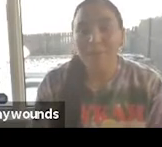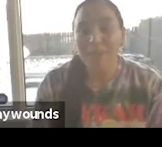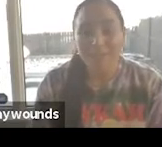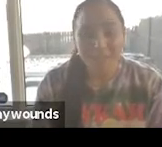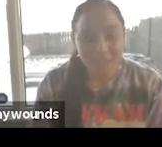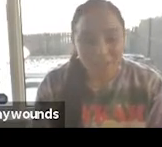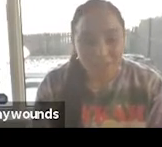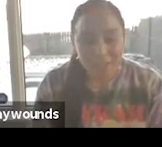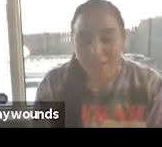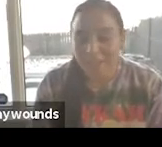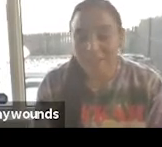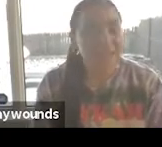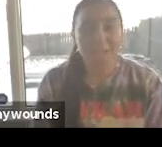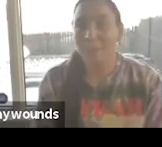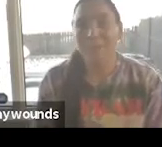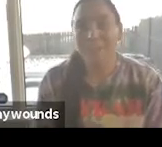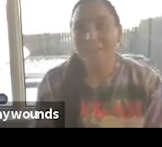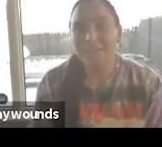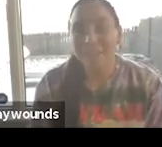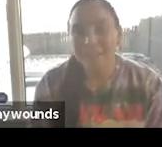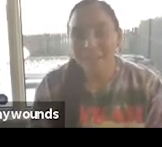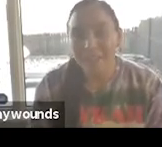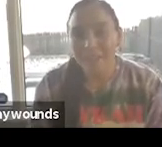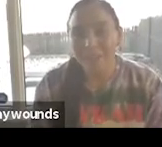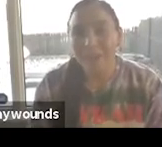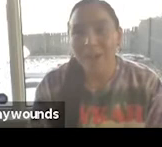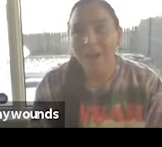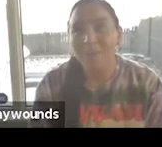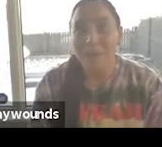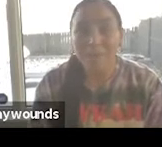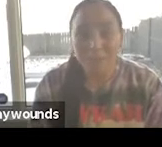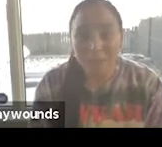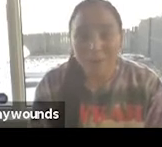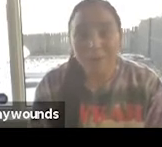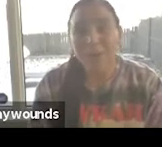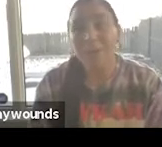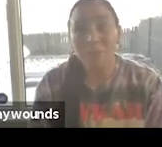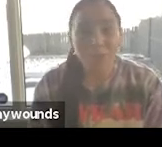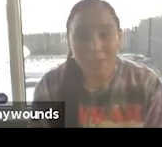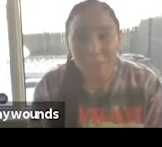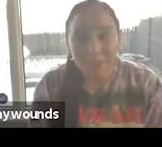reconciliation is anywhere near. Like I think that we have platforms now. Our truth is out there.